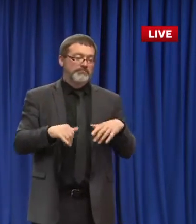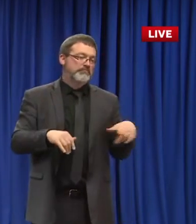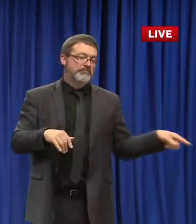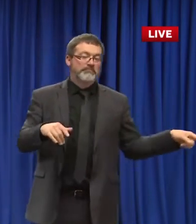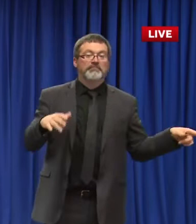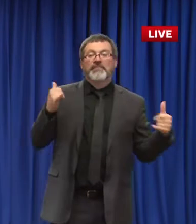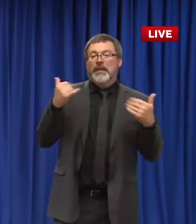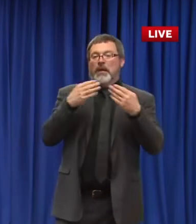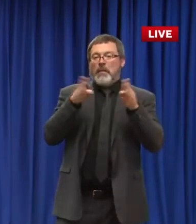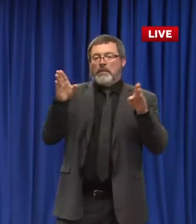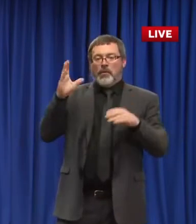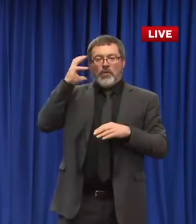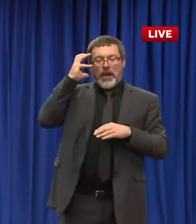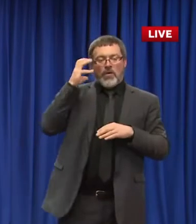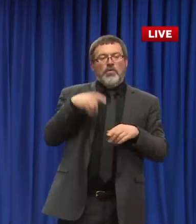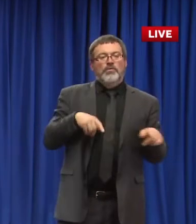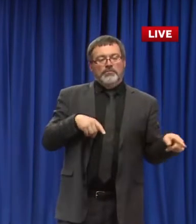THE NEXT QUESTION COMES FROM JASON MOON WITH THE HAMPSHIRE PUBLIC RADIO. JASON.